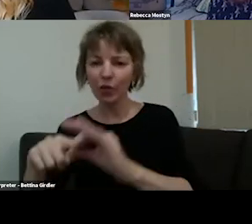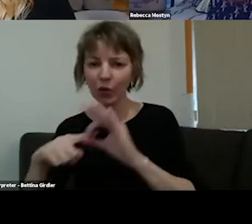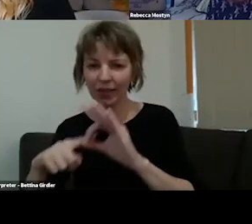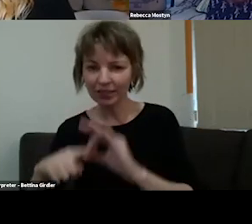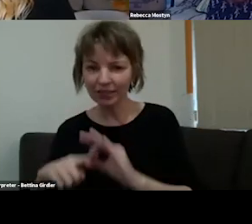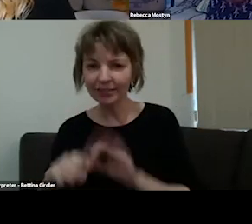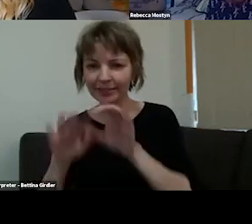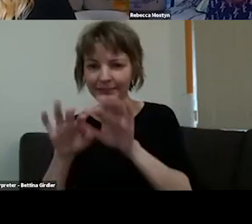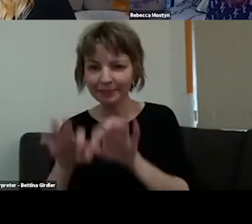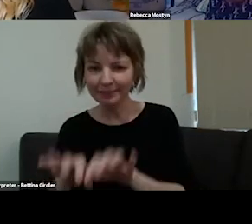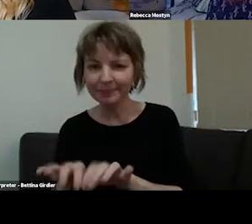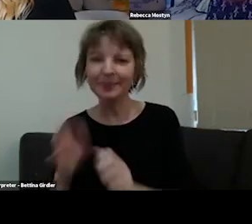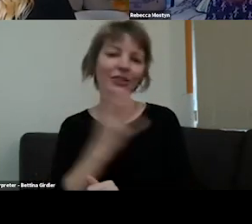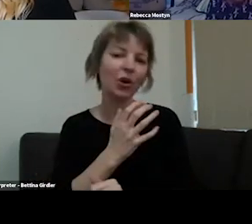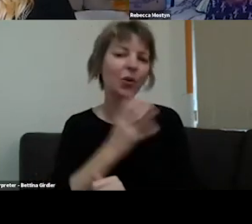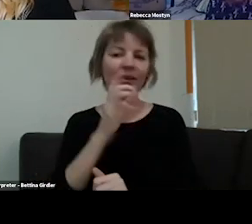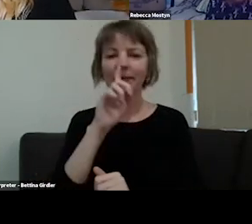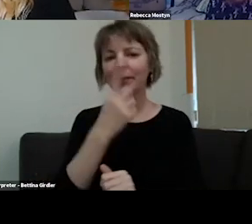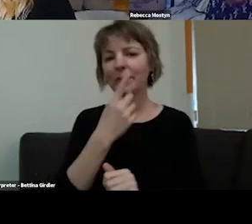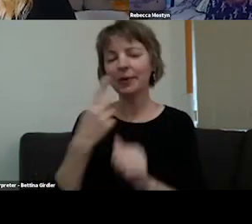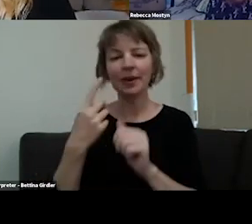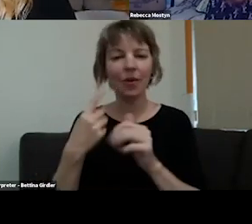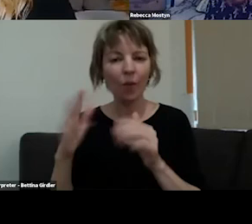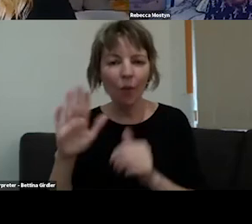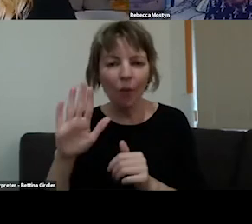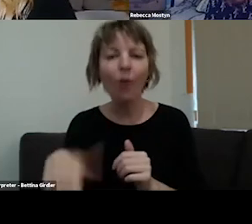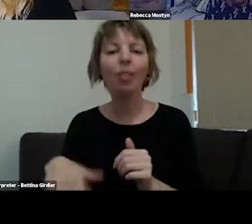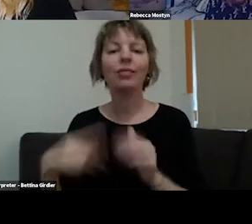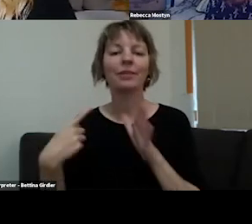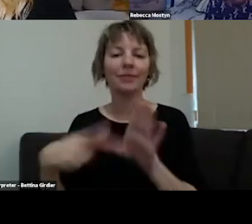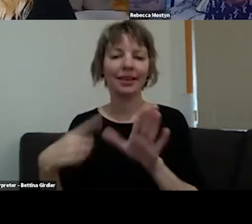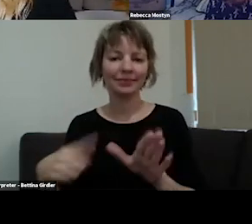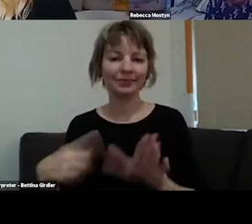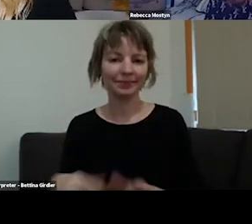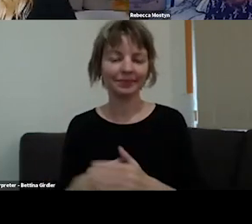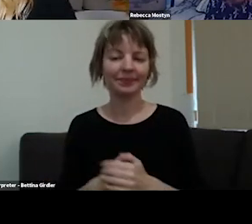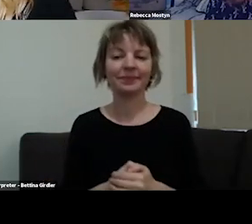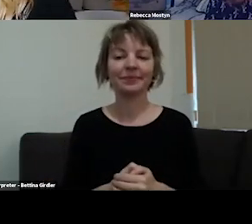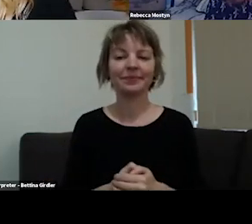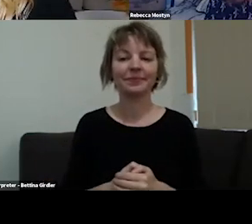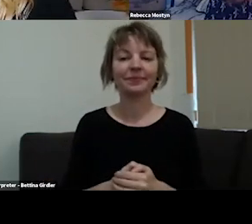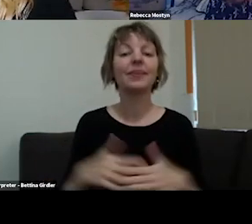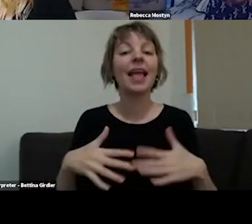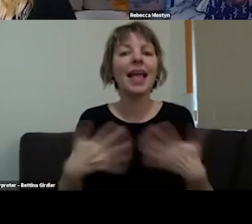that we haven't been able to get to them all. If you do have any other burning questions or if you'd like